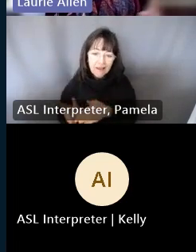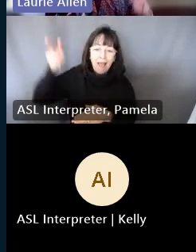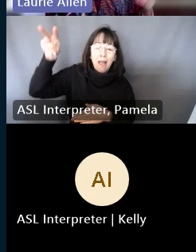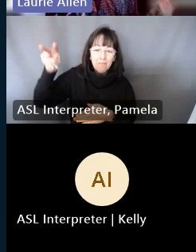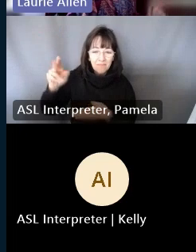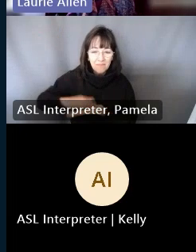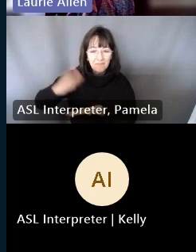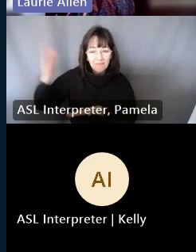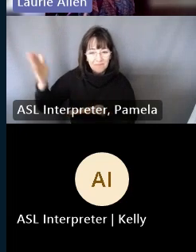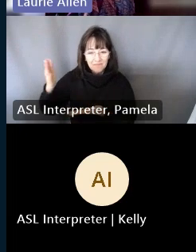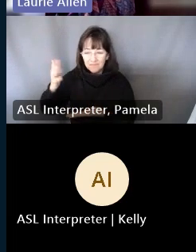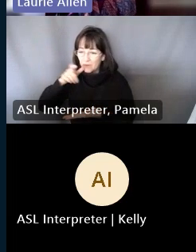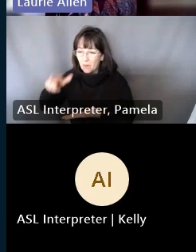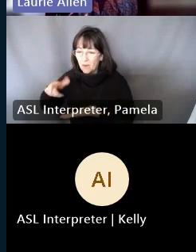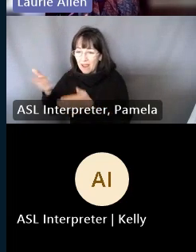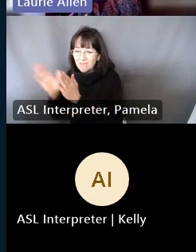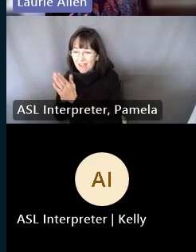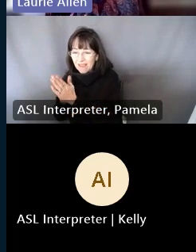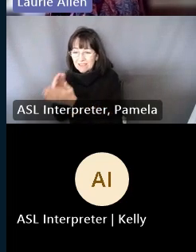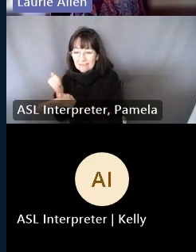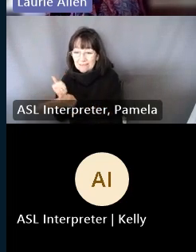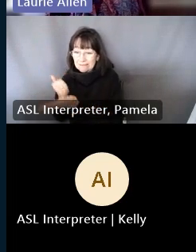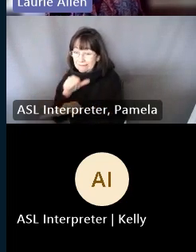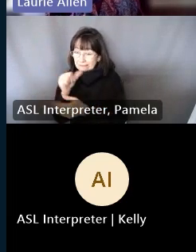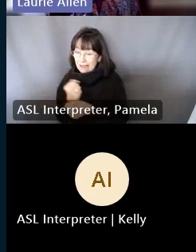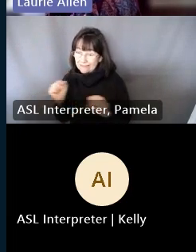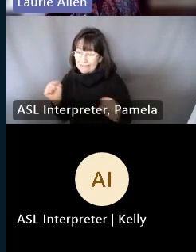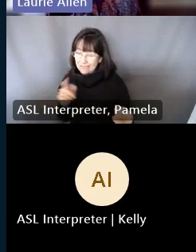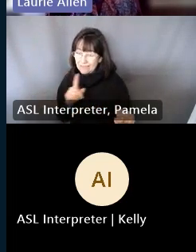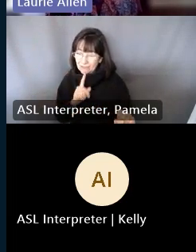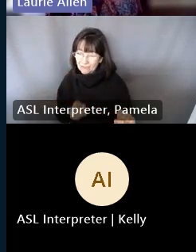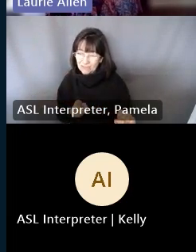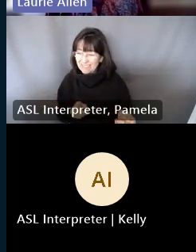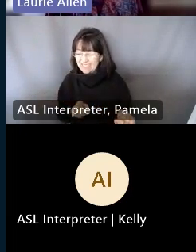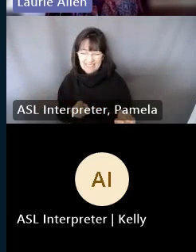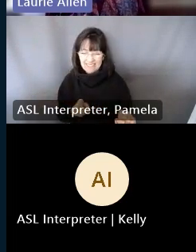Not a super safe way to open a laptop, and it certainly does not make the IT team happy.